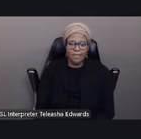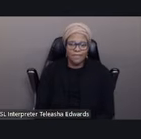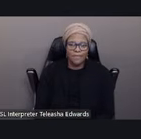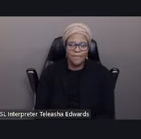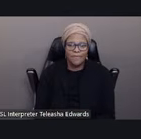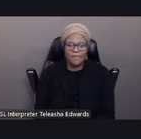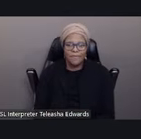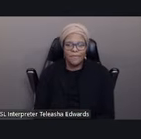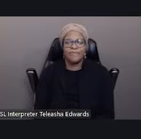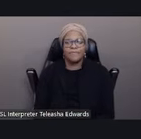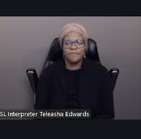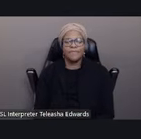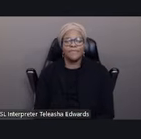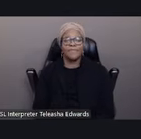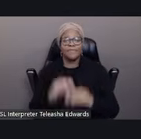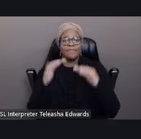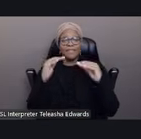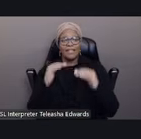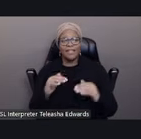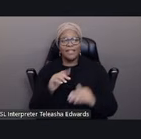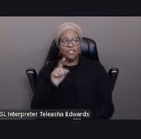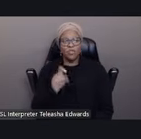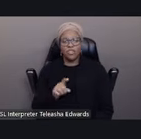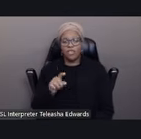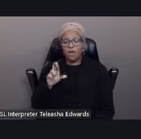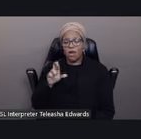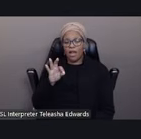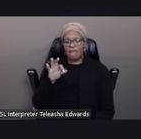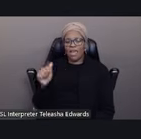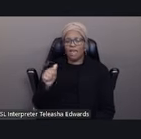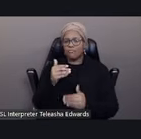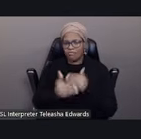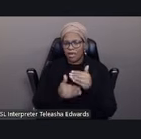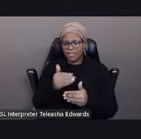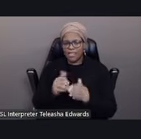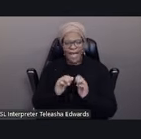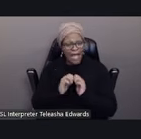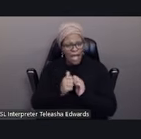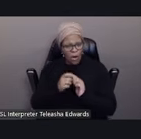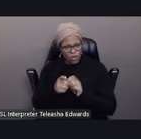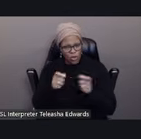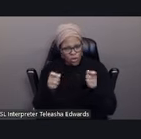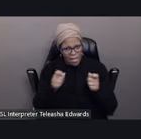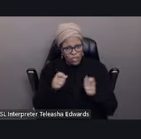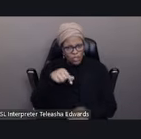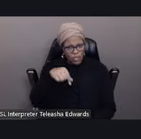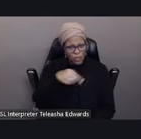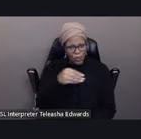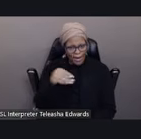The next one is a RFA process question. How will you manage the Q&A once the RFA is released? Will